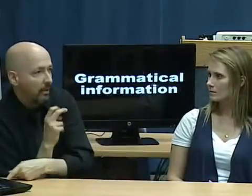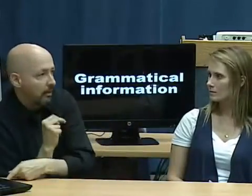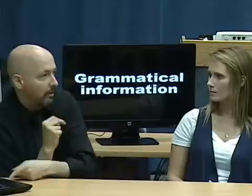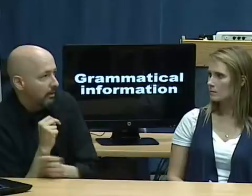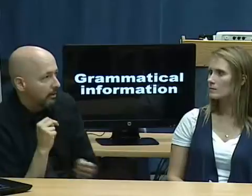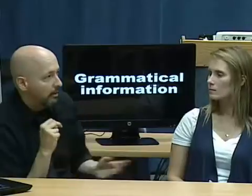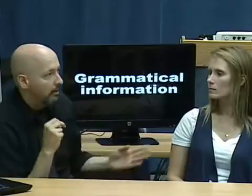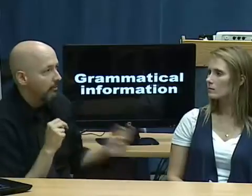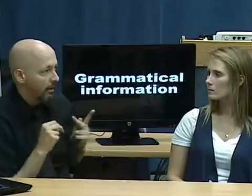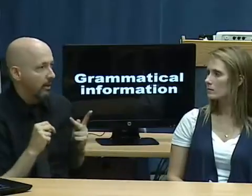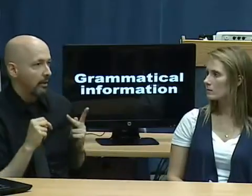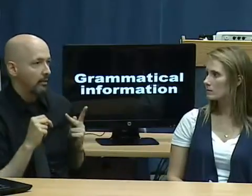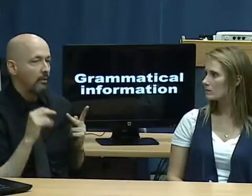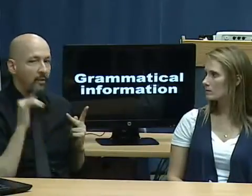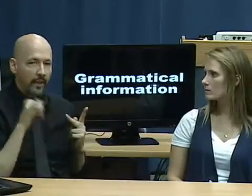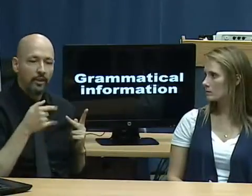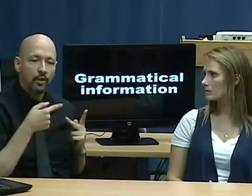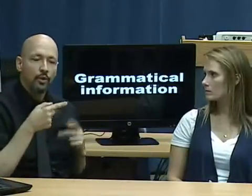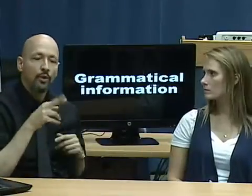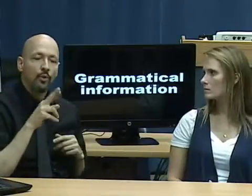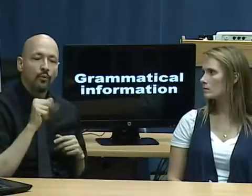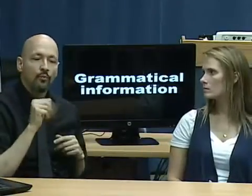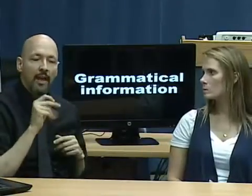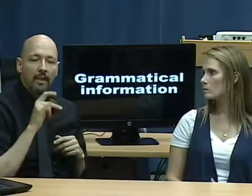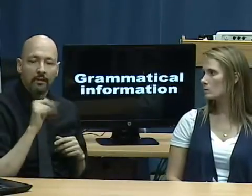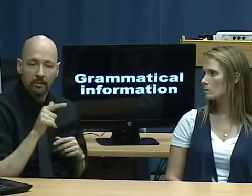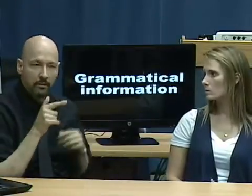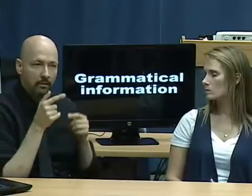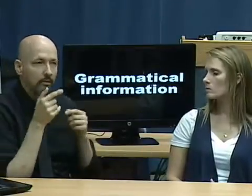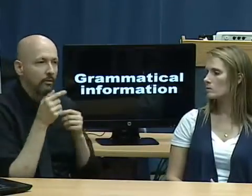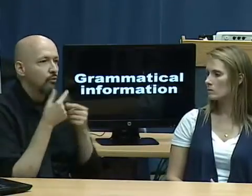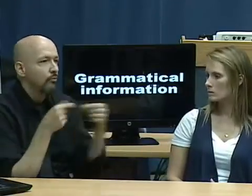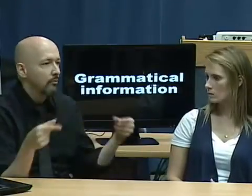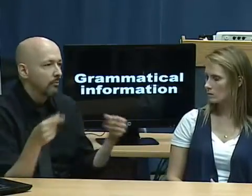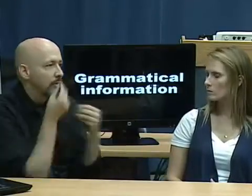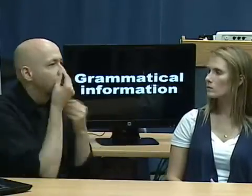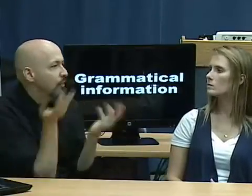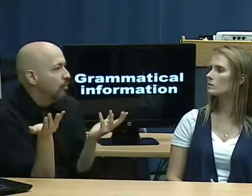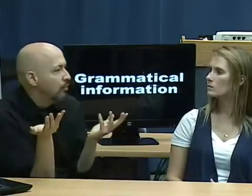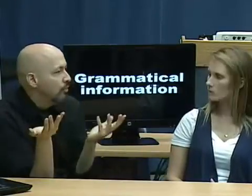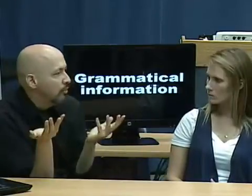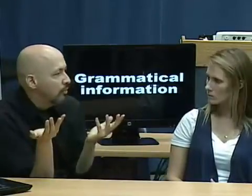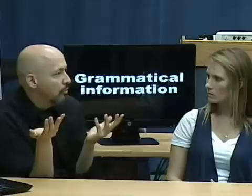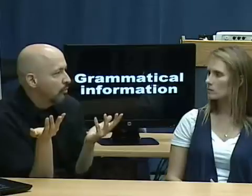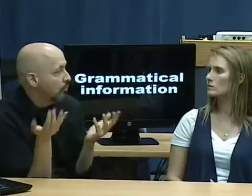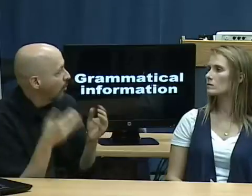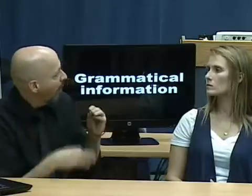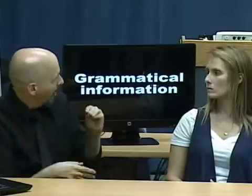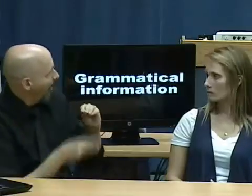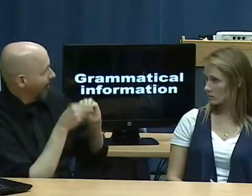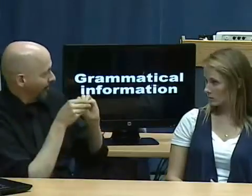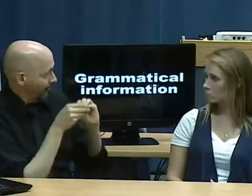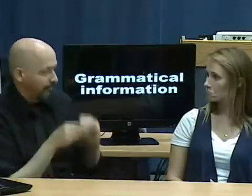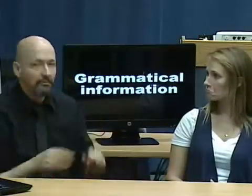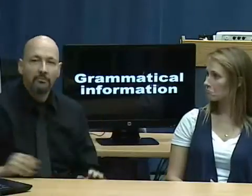The PEN moves from Katie to me. That is GRAMMATICAL, grammatical, information. It's added.